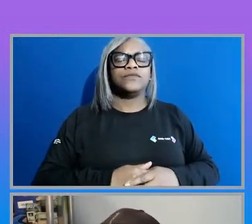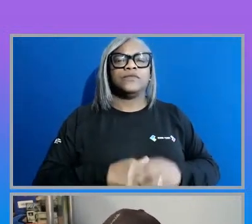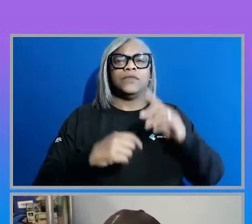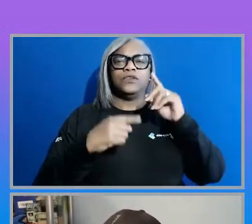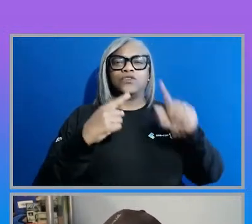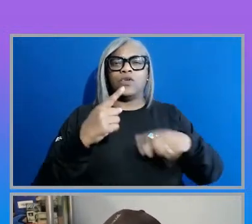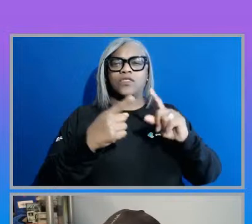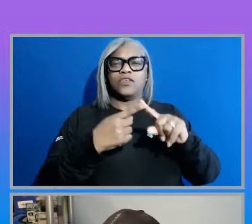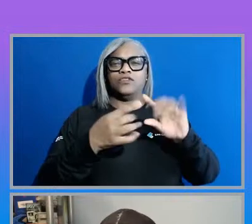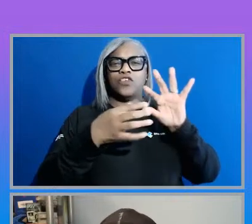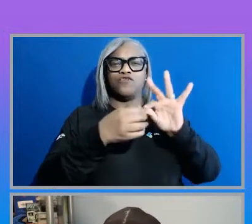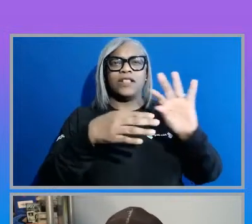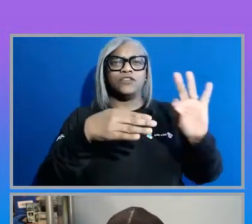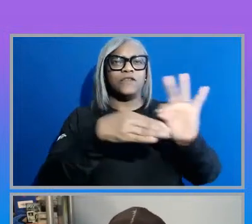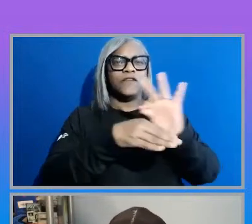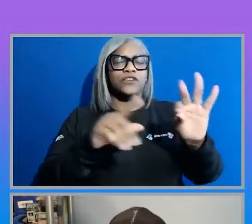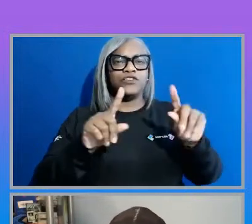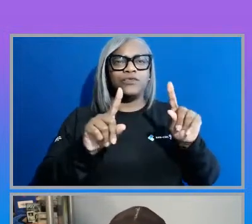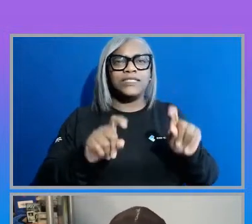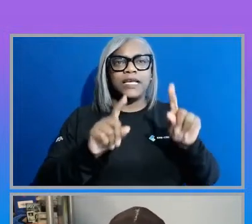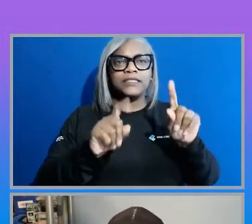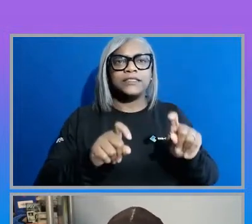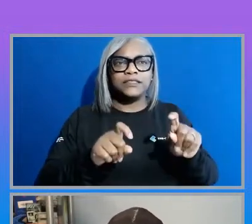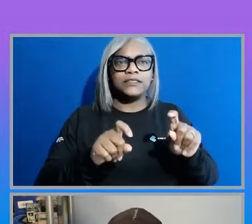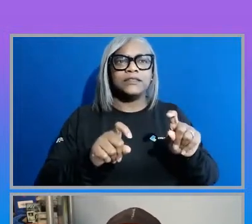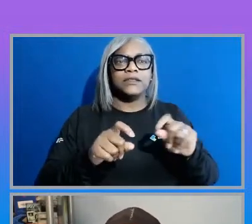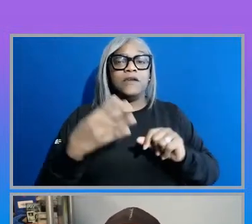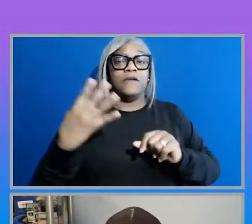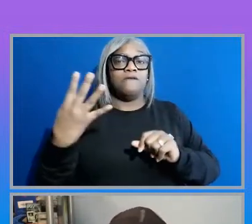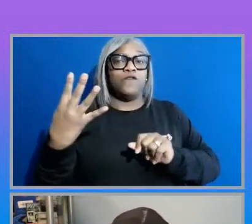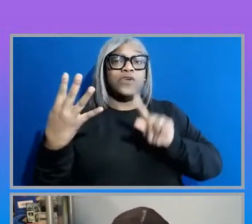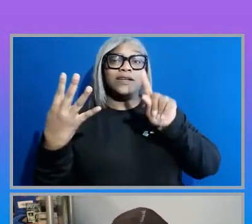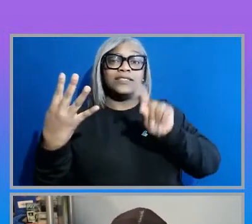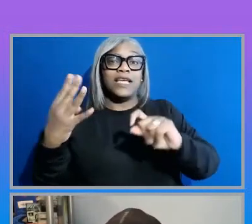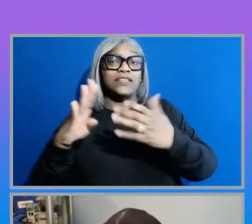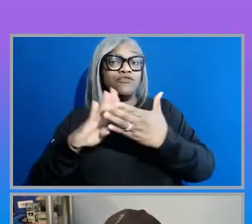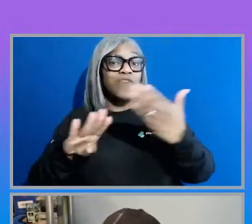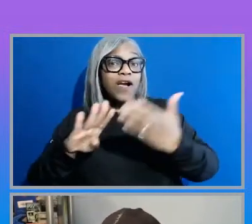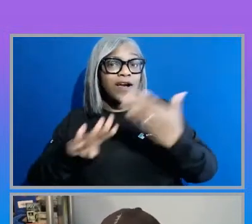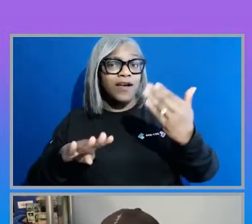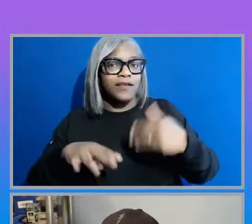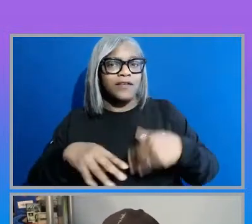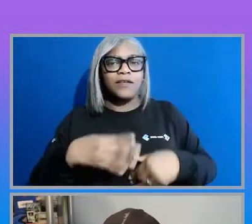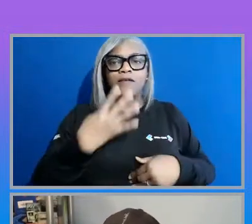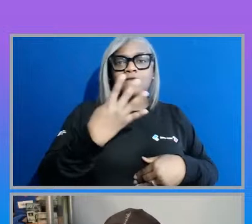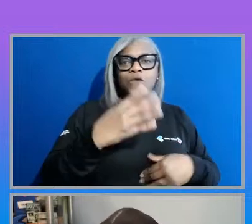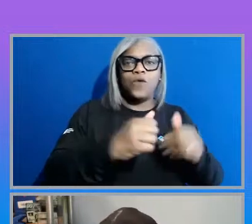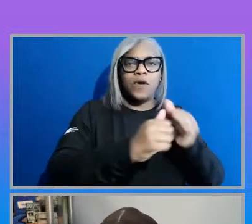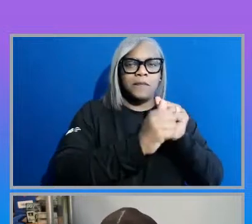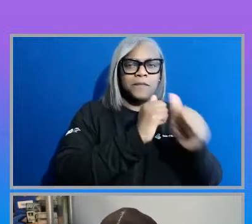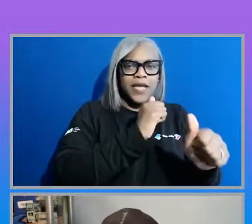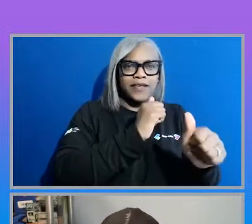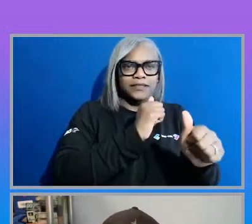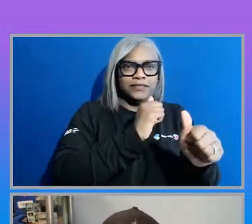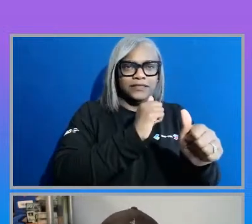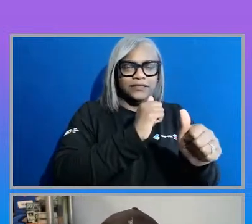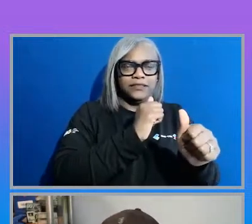functional tests. It tells me that four tests have been run and four tests have passed.